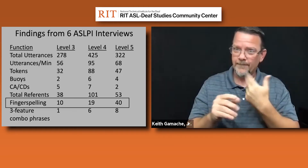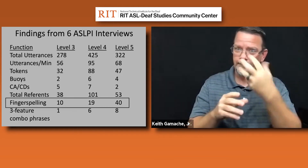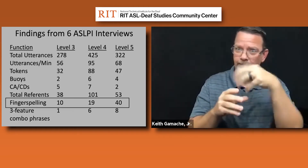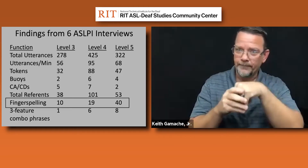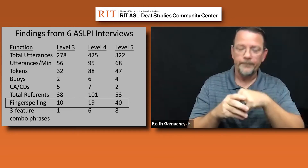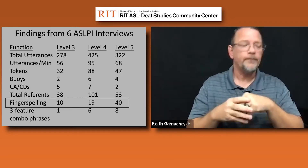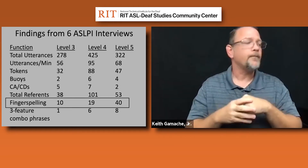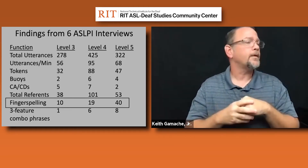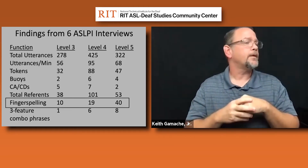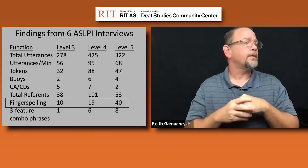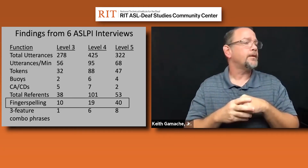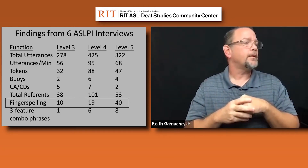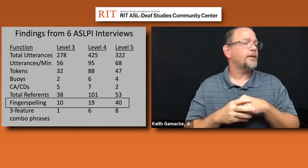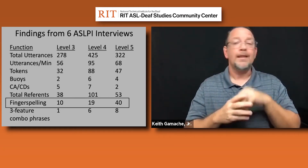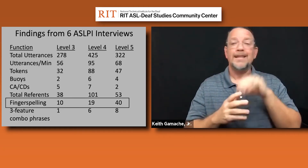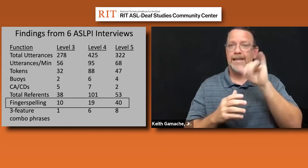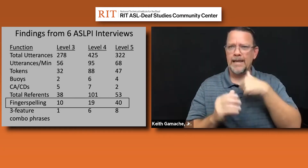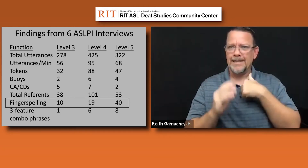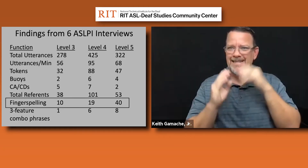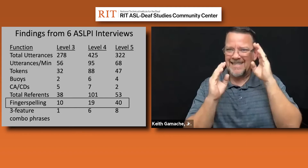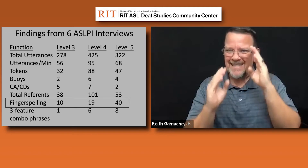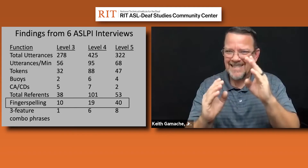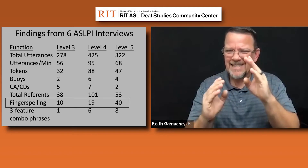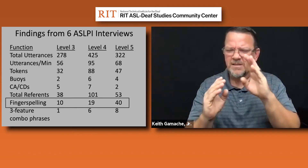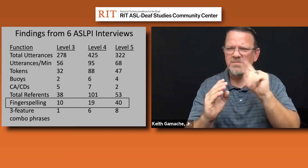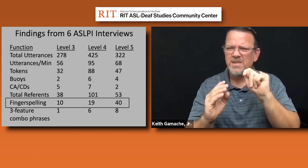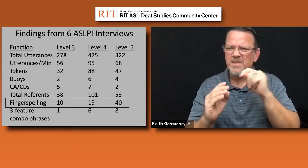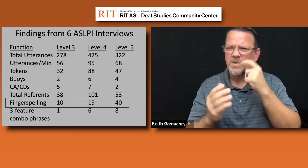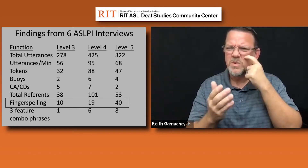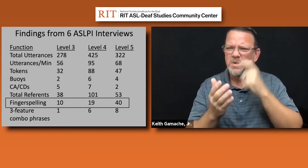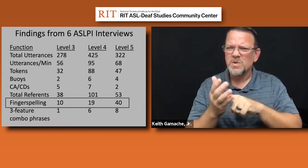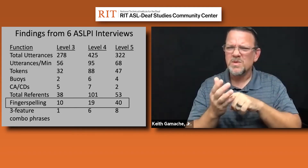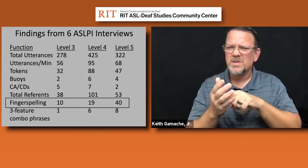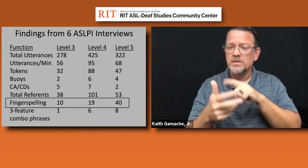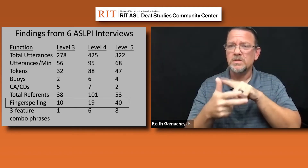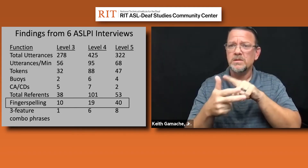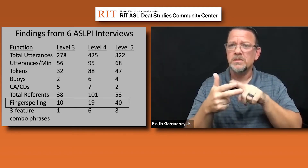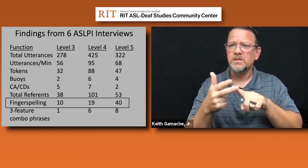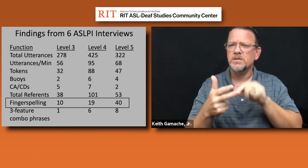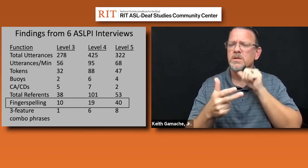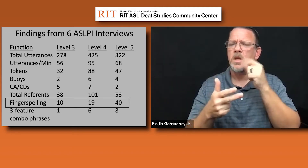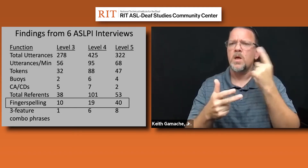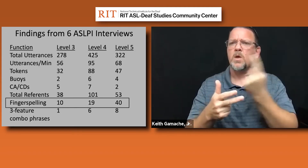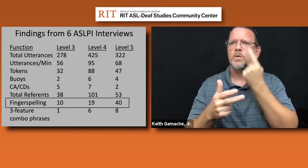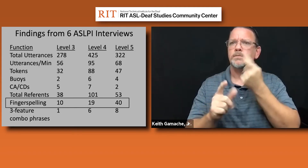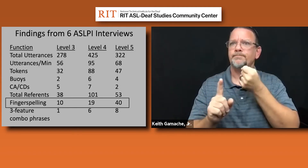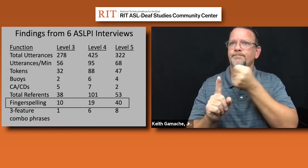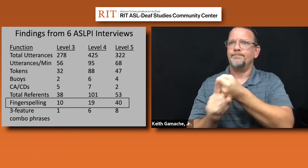could be classifiers, but a variety of components, those 3 features and how they impact